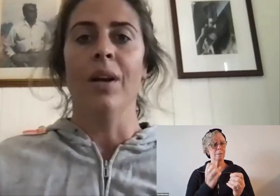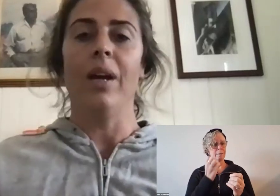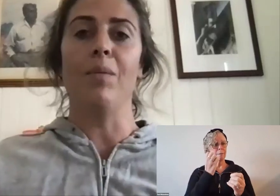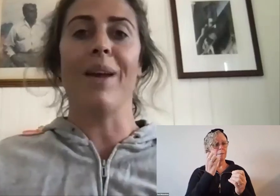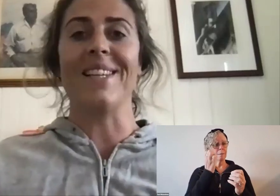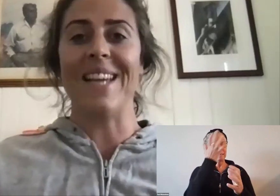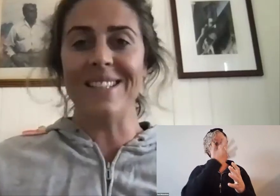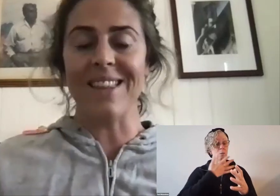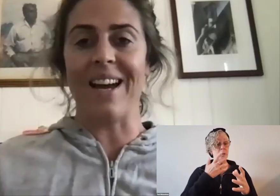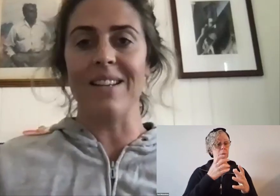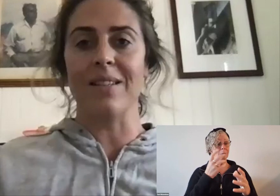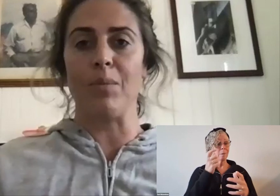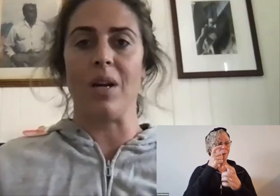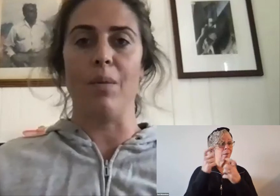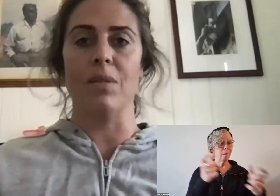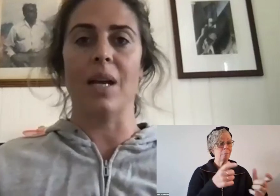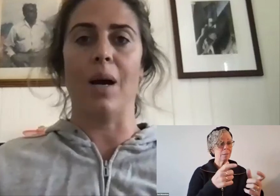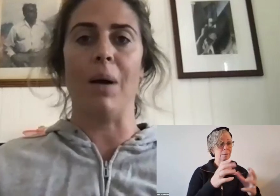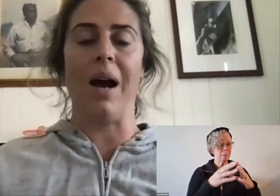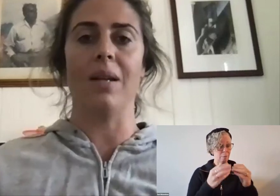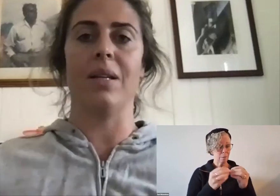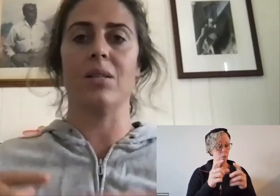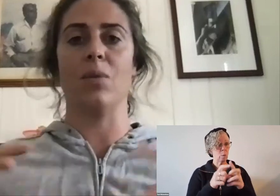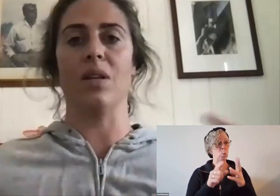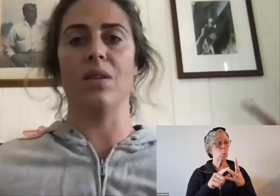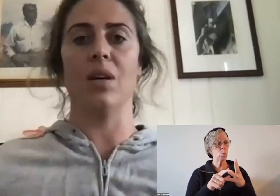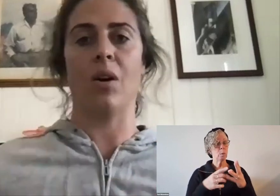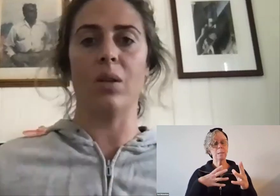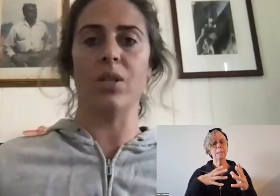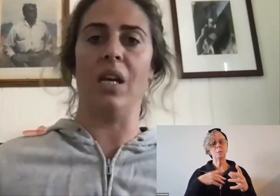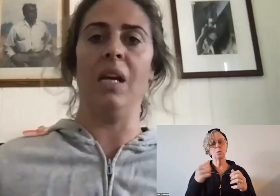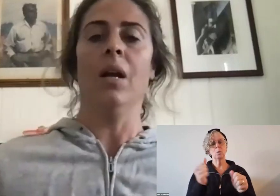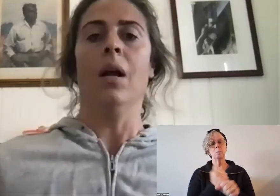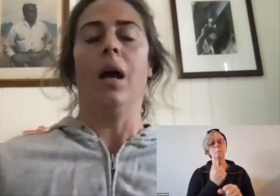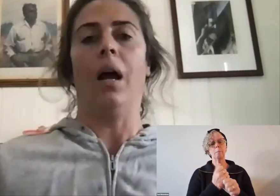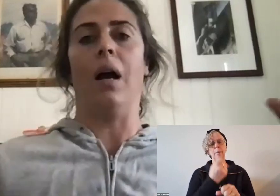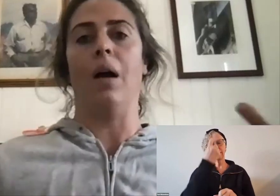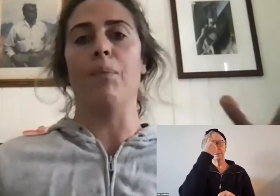It makes sense that sometimes our partners within the ecology,